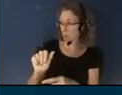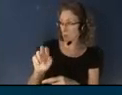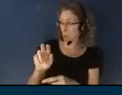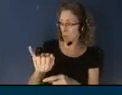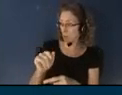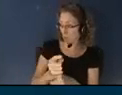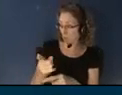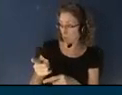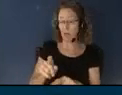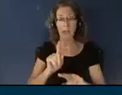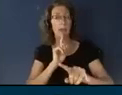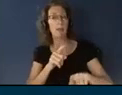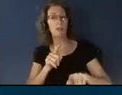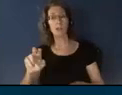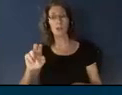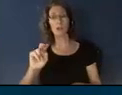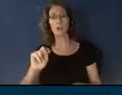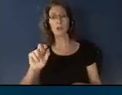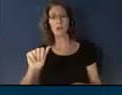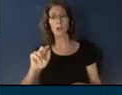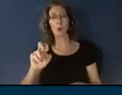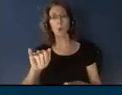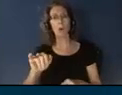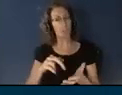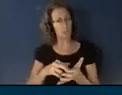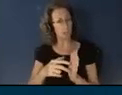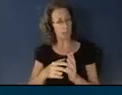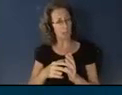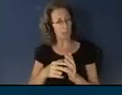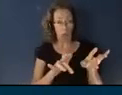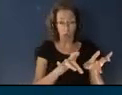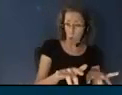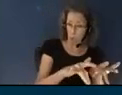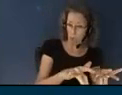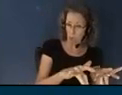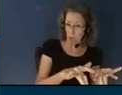This is Naomi so Ren, can you remind me you're talking about recorded session transcription?